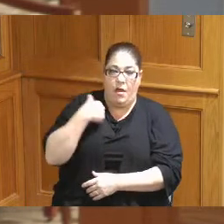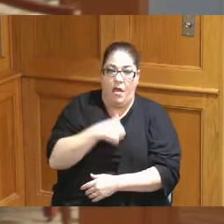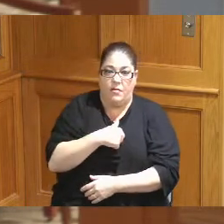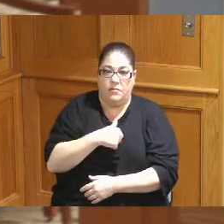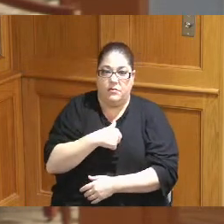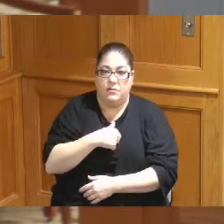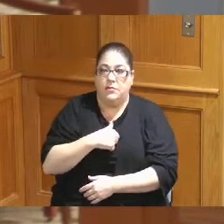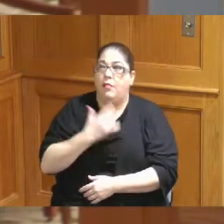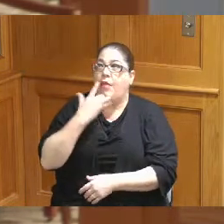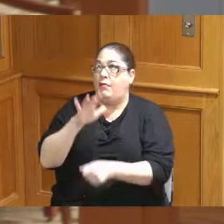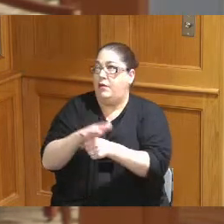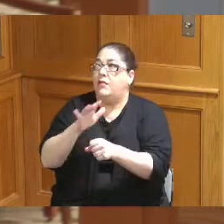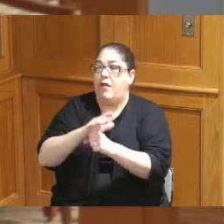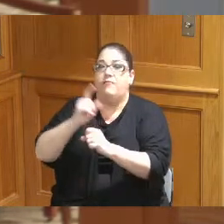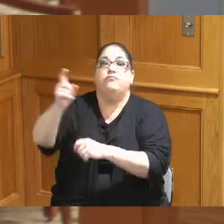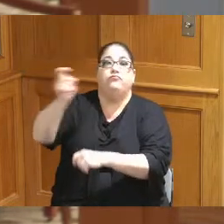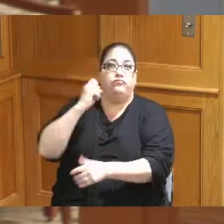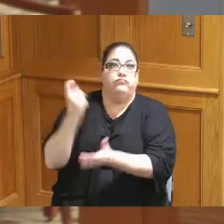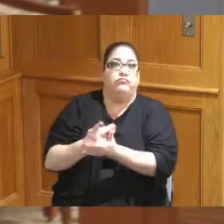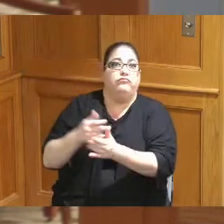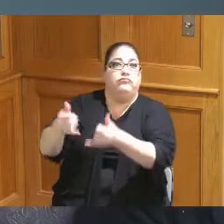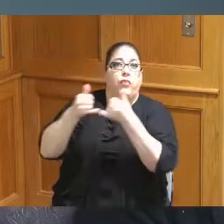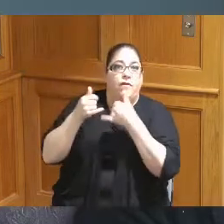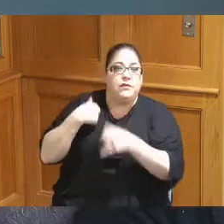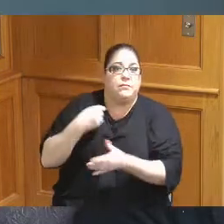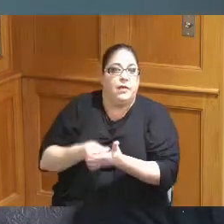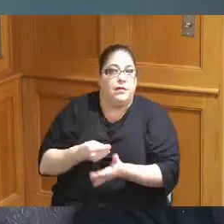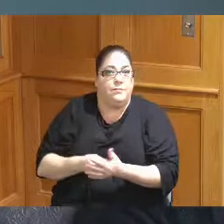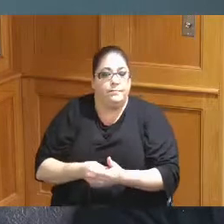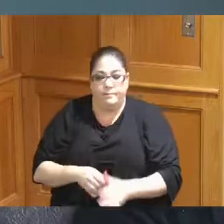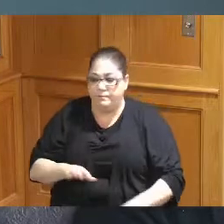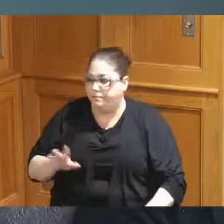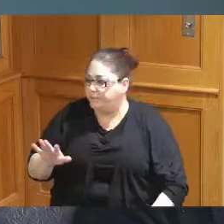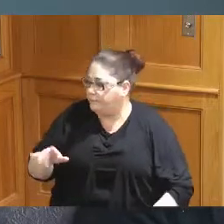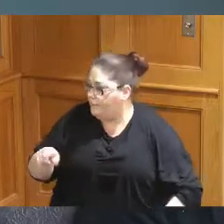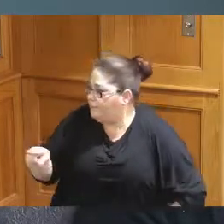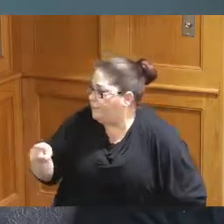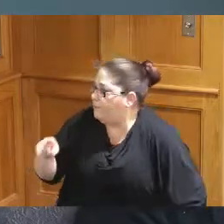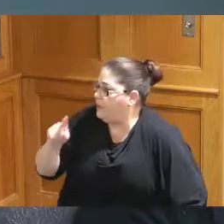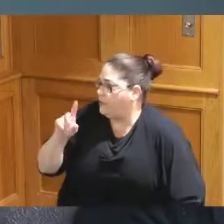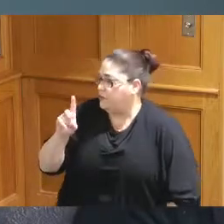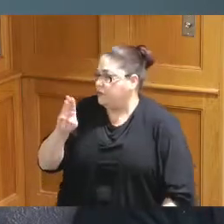were lucky enough to get it so I'm just a stickler on words when you say you raised